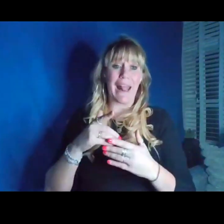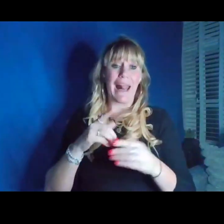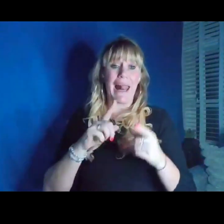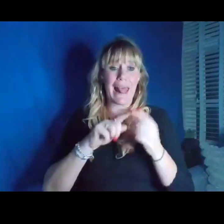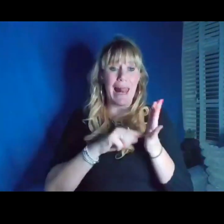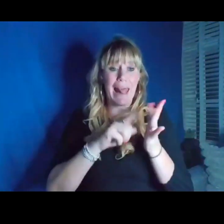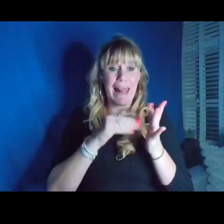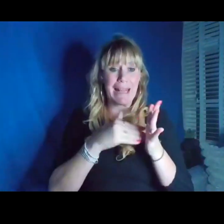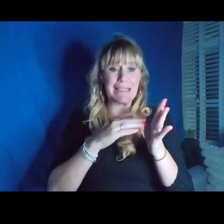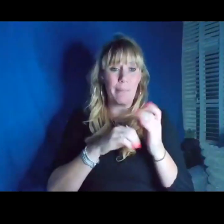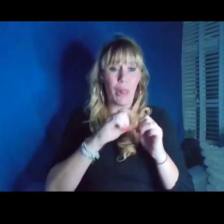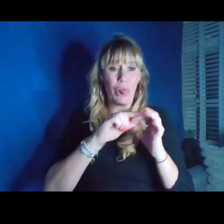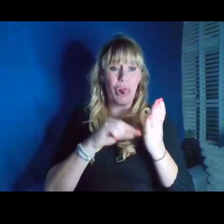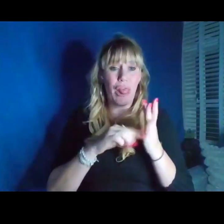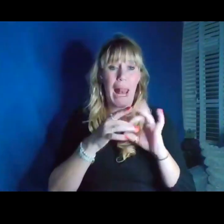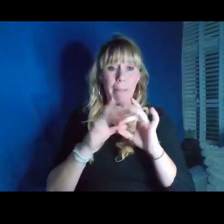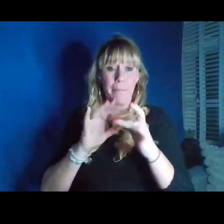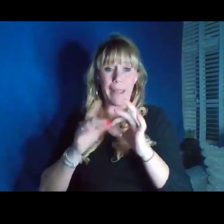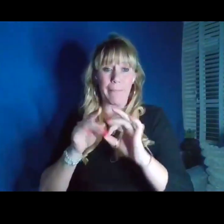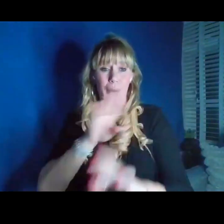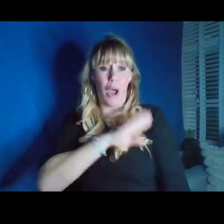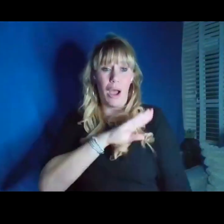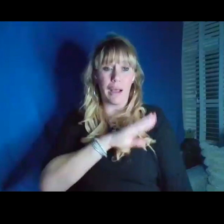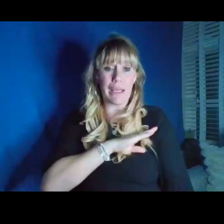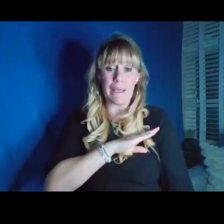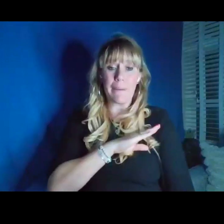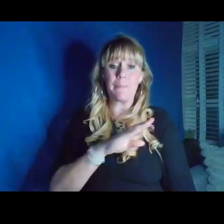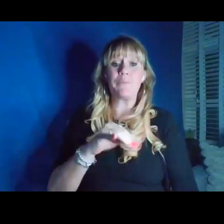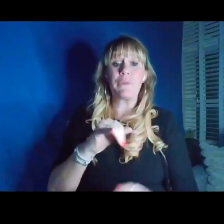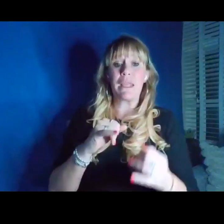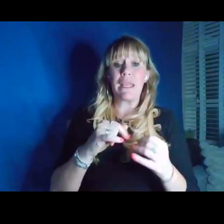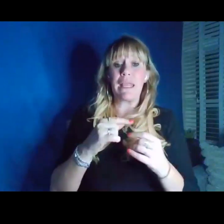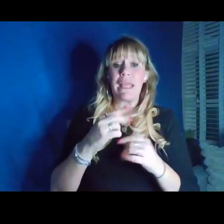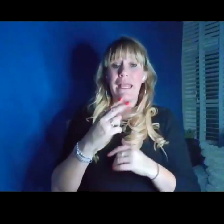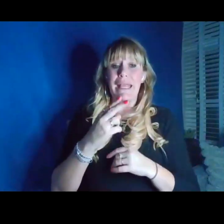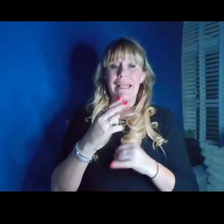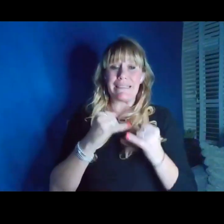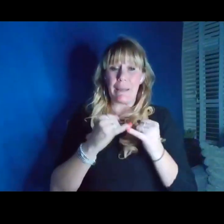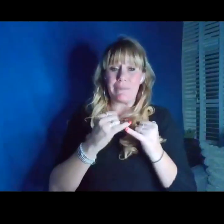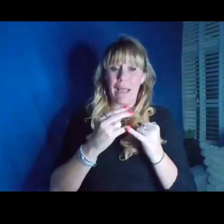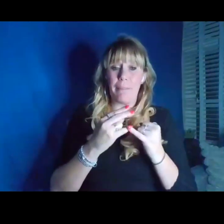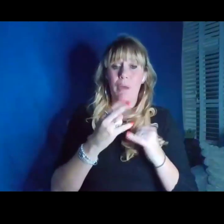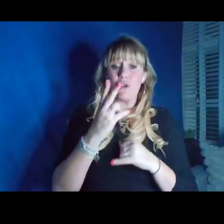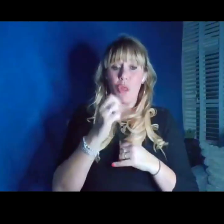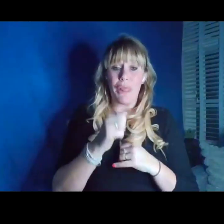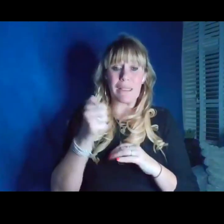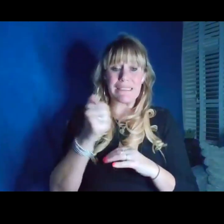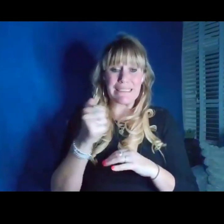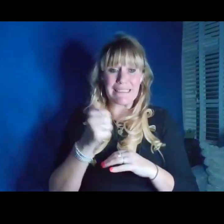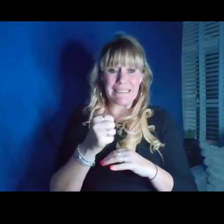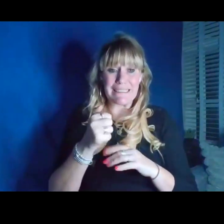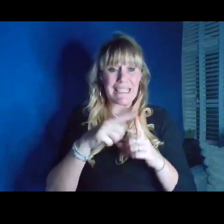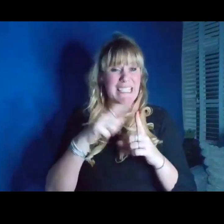In December 2016 Roxana returned to the Music Club to perform with Richard Ireland as part of the Together!